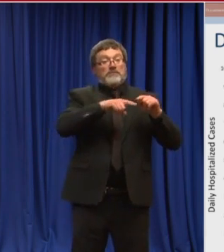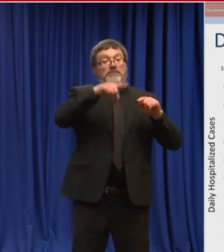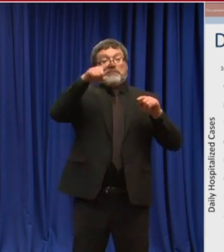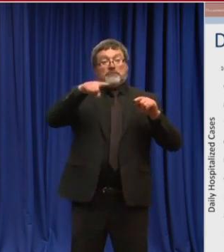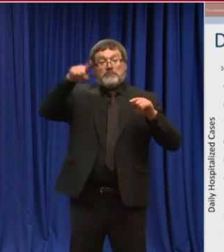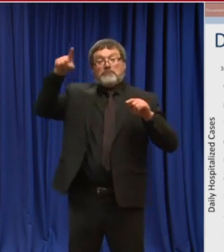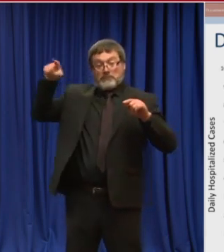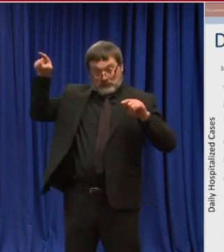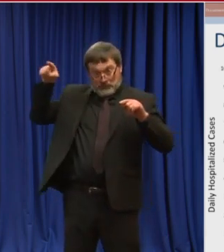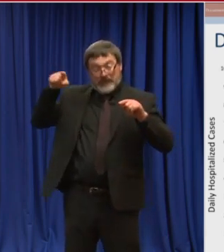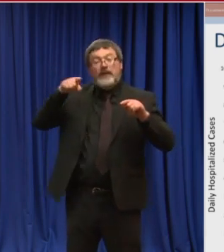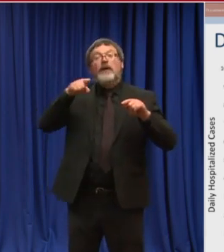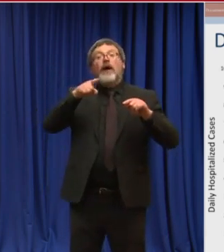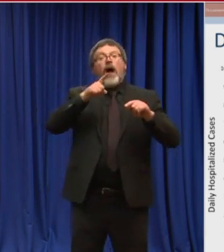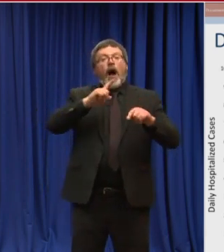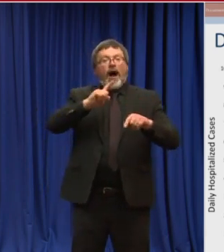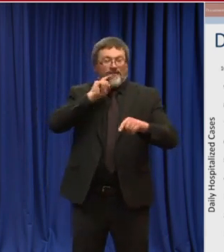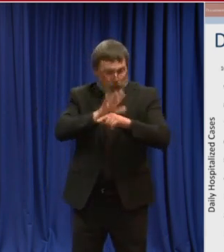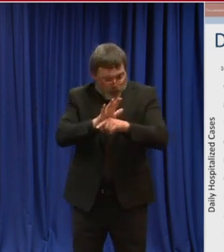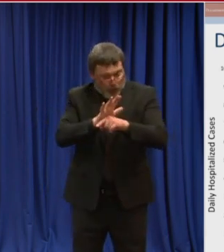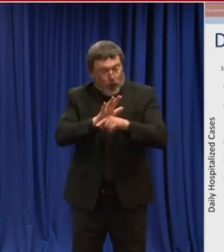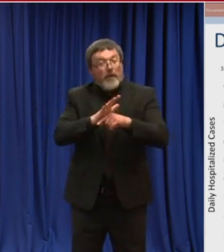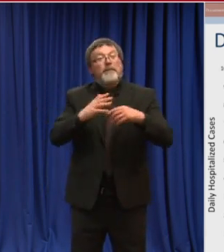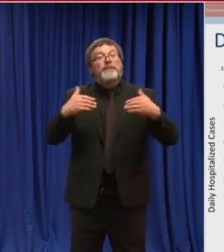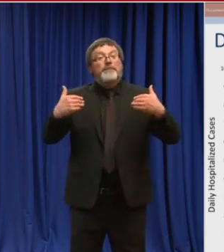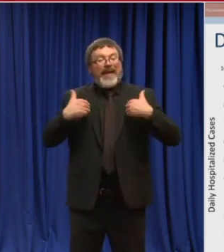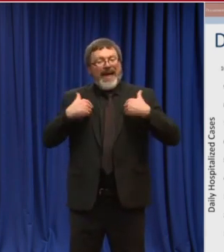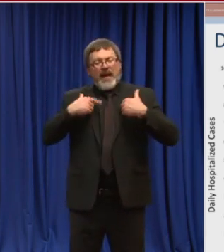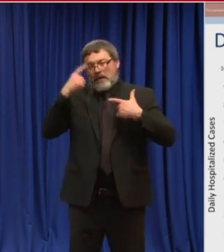WITH COVID-19 THE NUMBER OF CONFIRMED CAN BE BIASED BY TESTING.